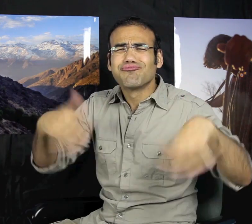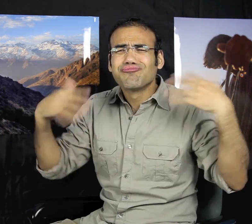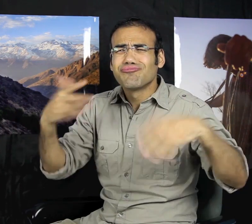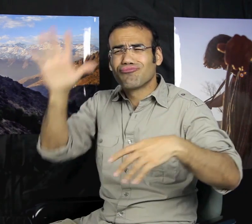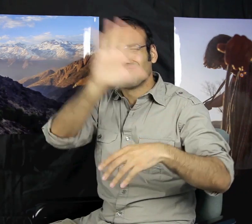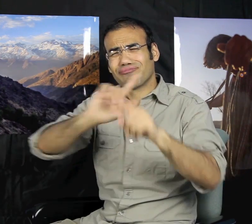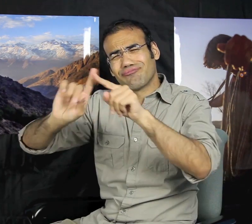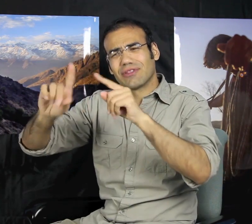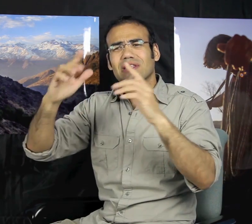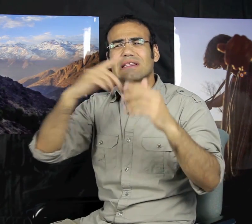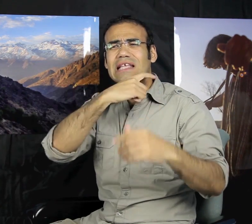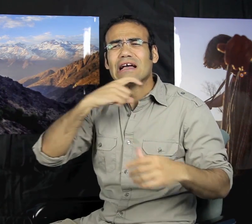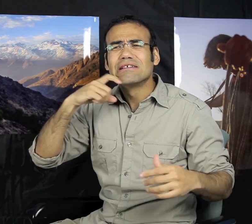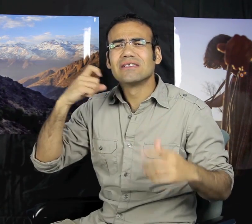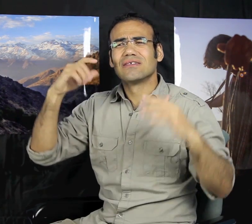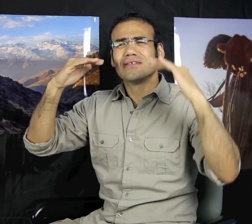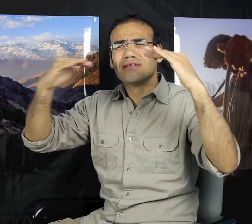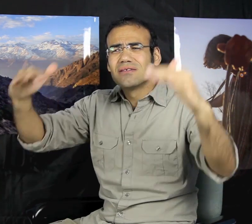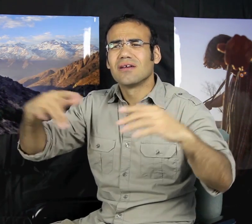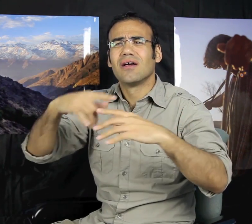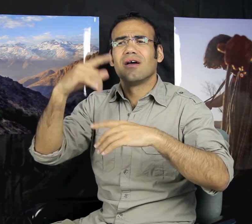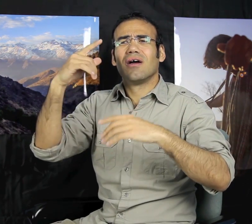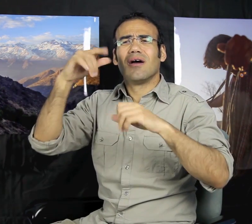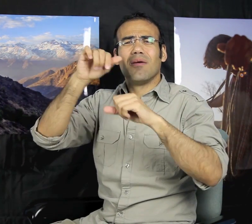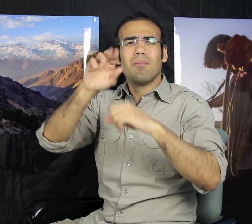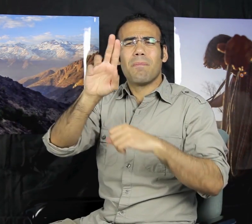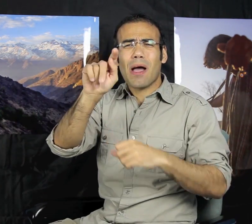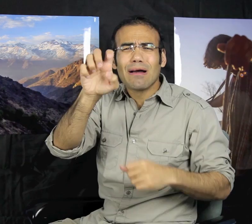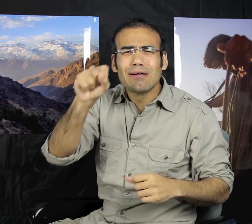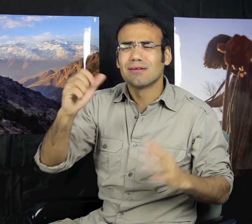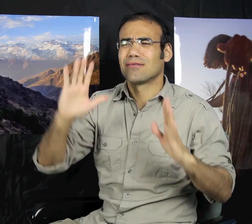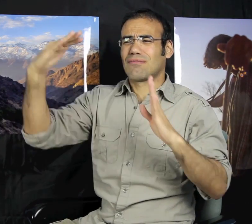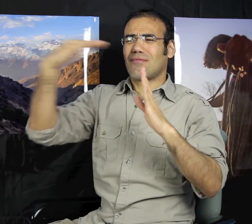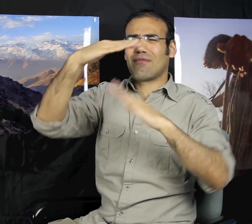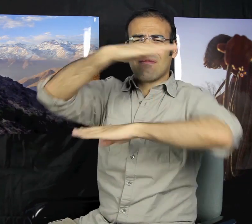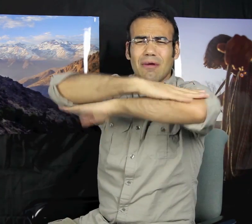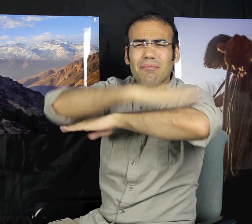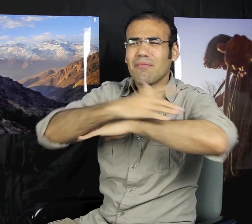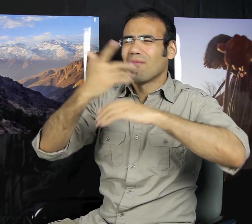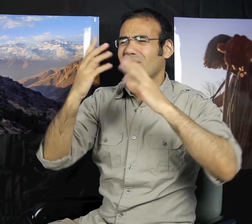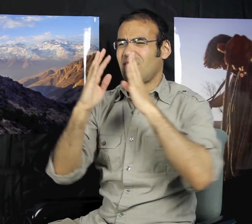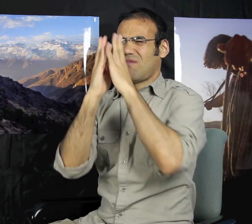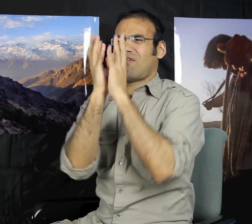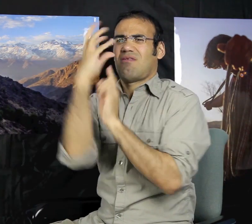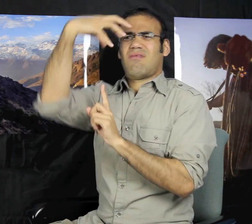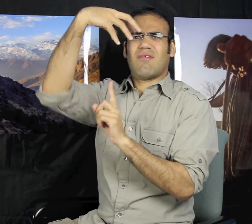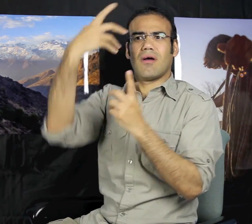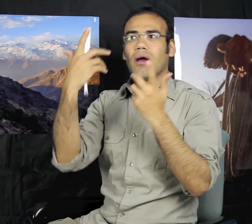Why? Because there are different scenes everywhere. There's desert, plateau, butte, table, and rock formation.